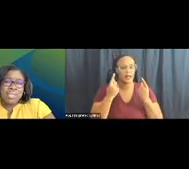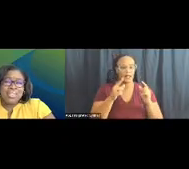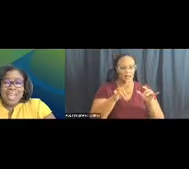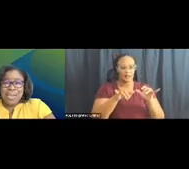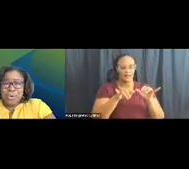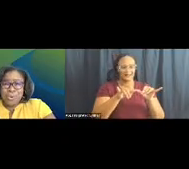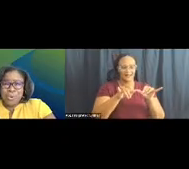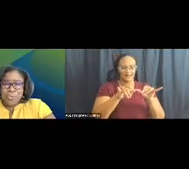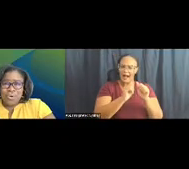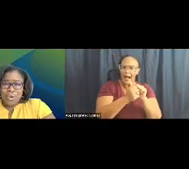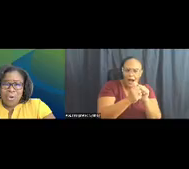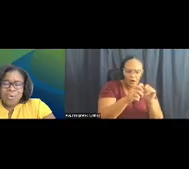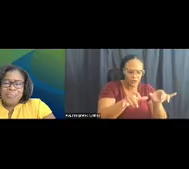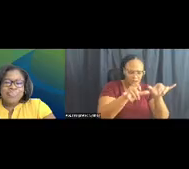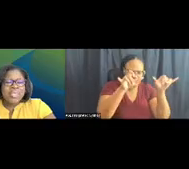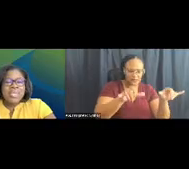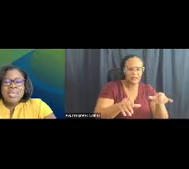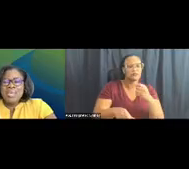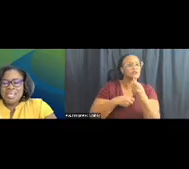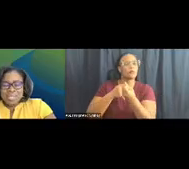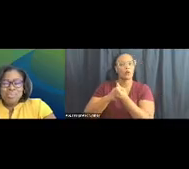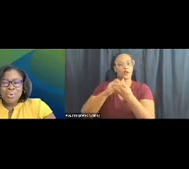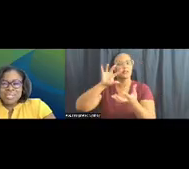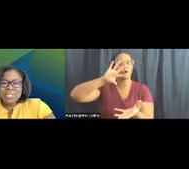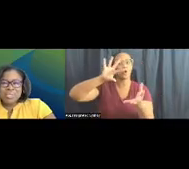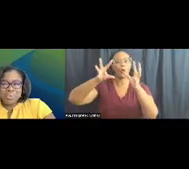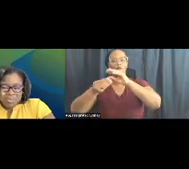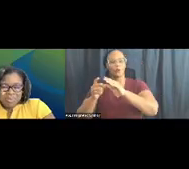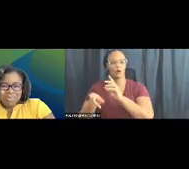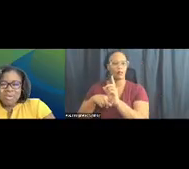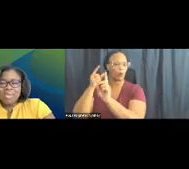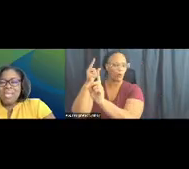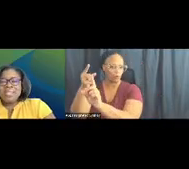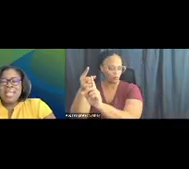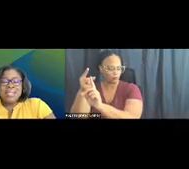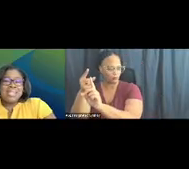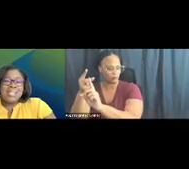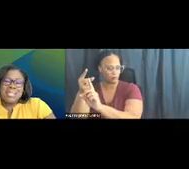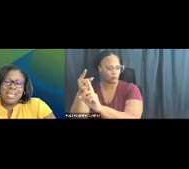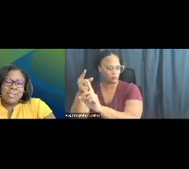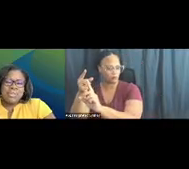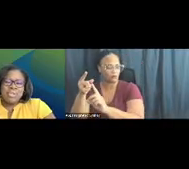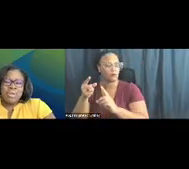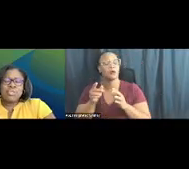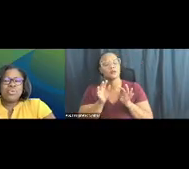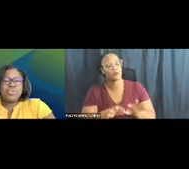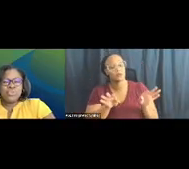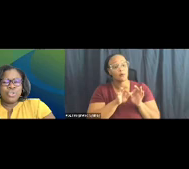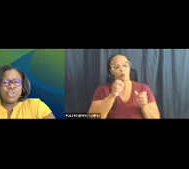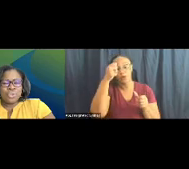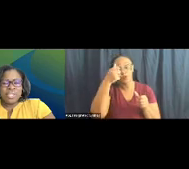supporting that goal. Overall, it's important to remember that the indicators are tools for